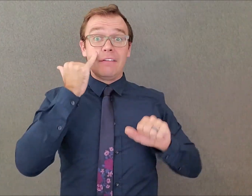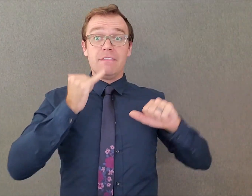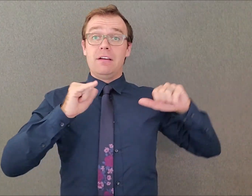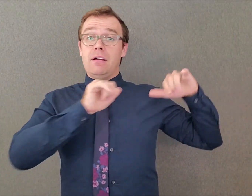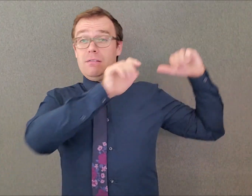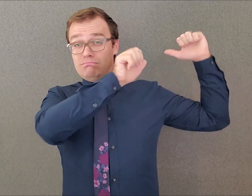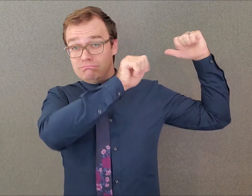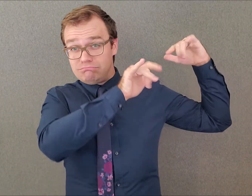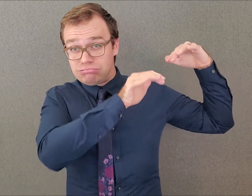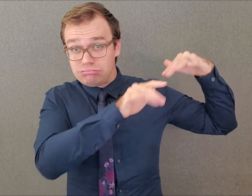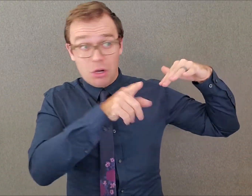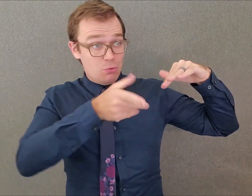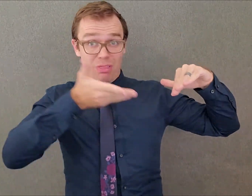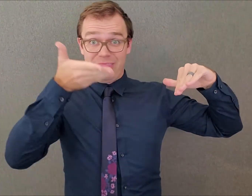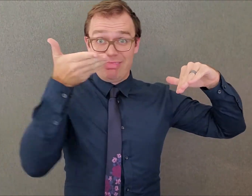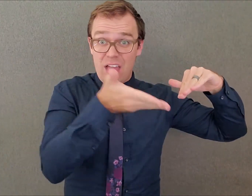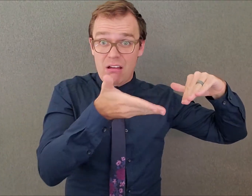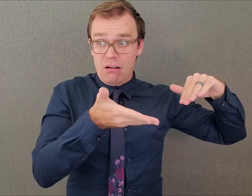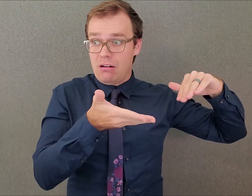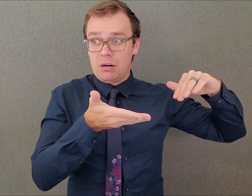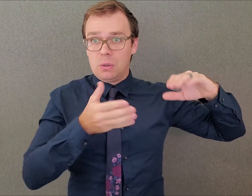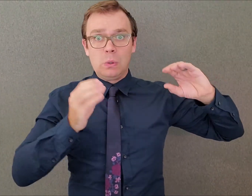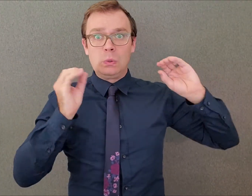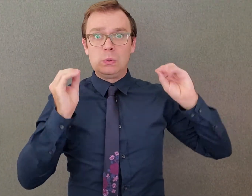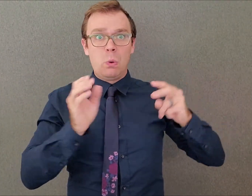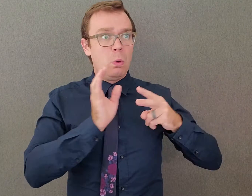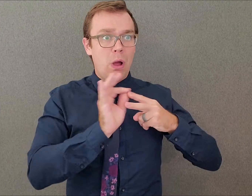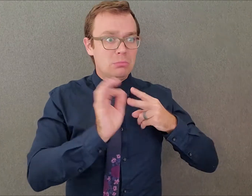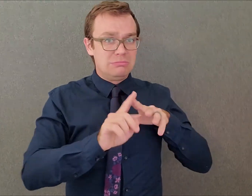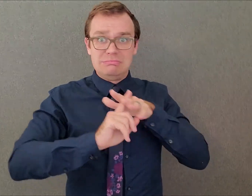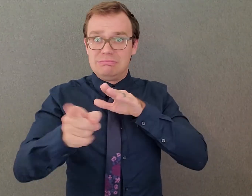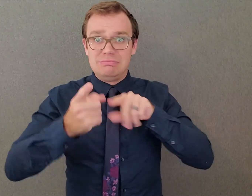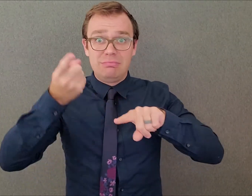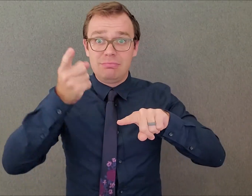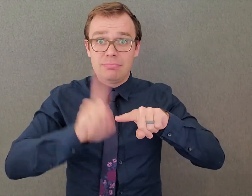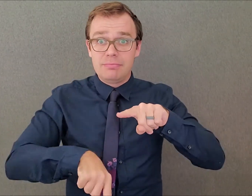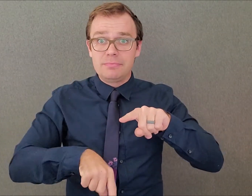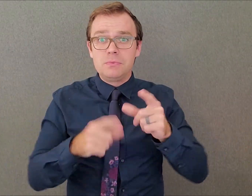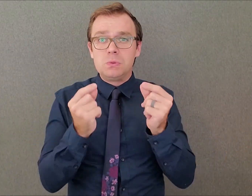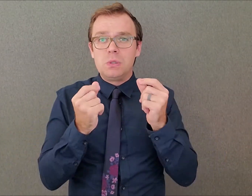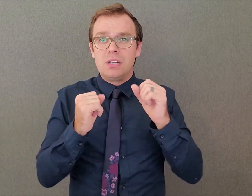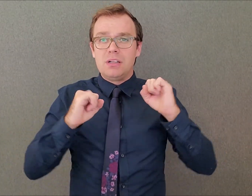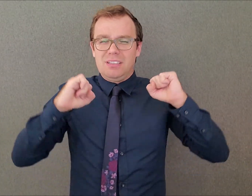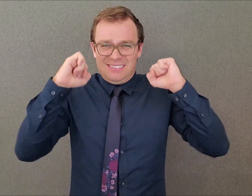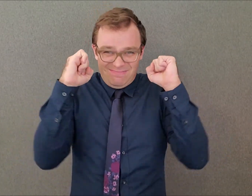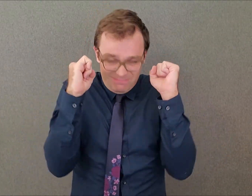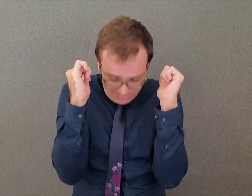If you're caught in a landslide, rockslide with no option to evacuate,